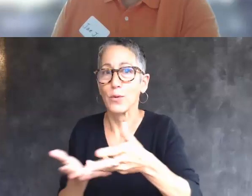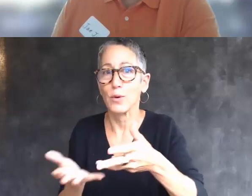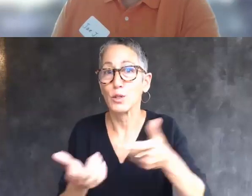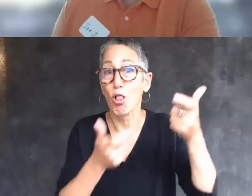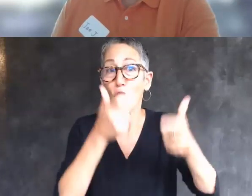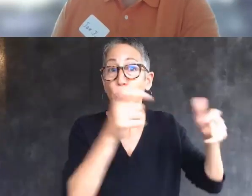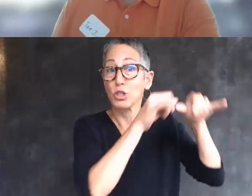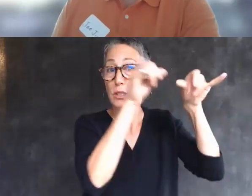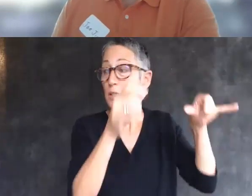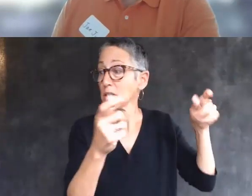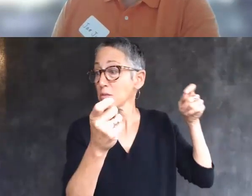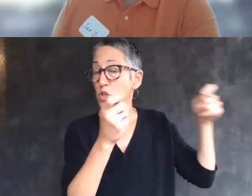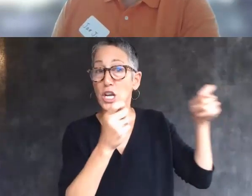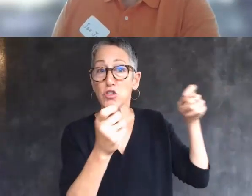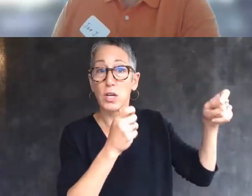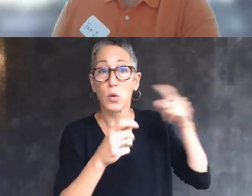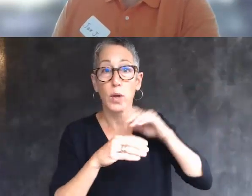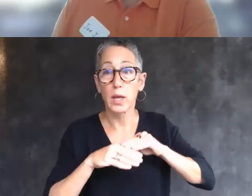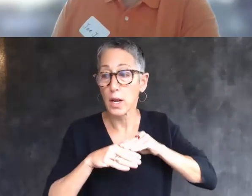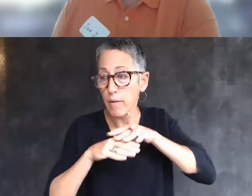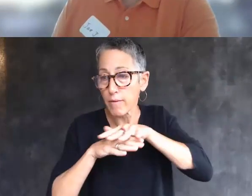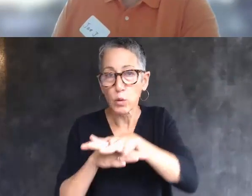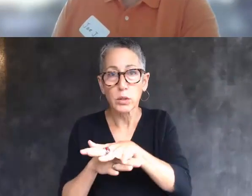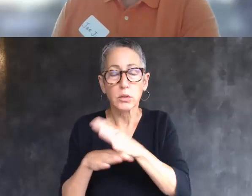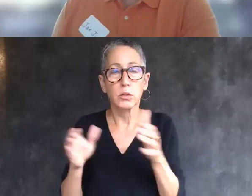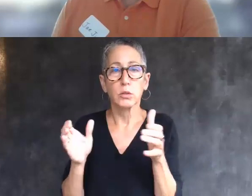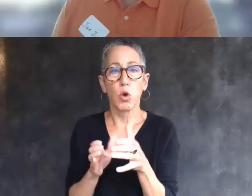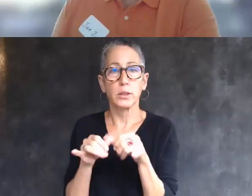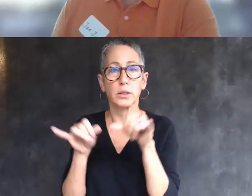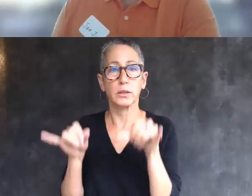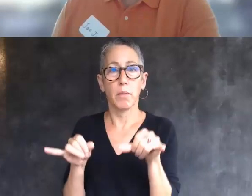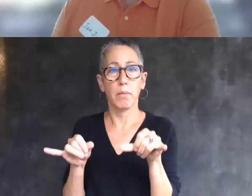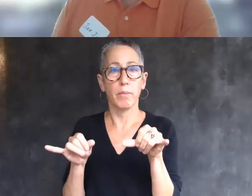I think we can create smaller systems, we can do some things where we provide the needs that we know we need,